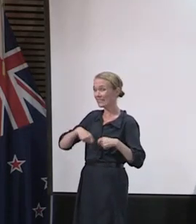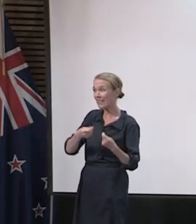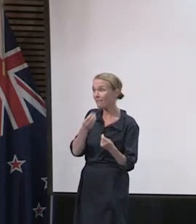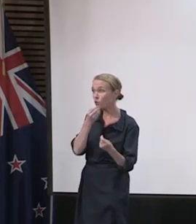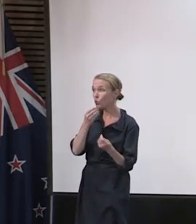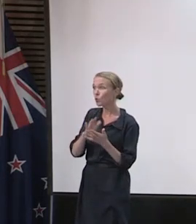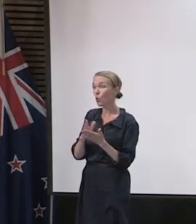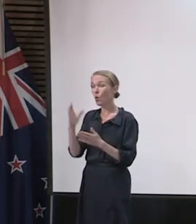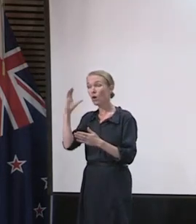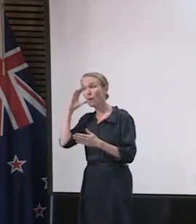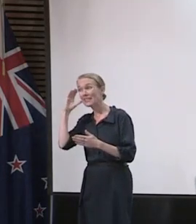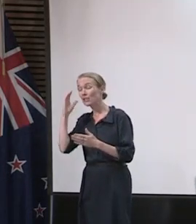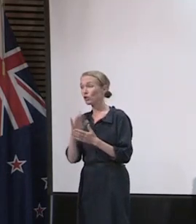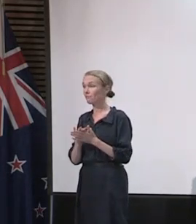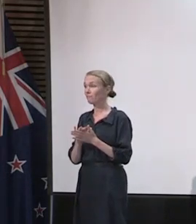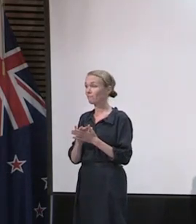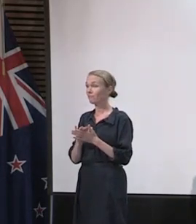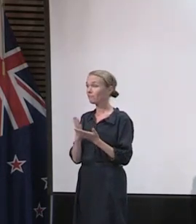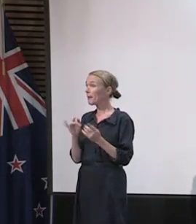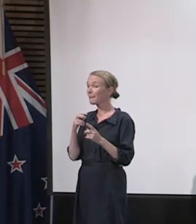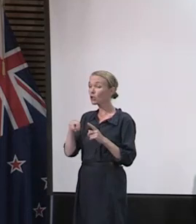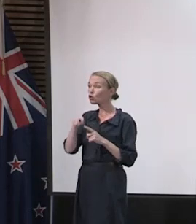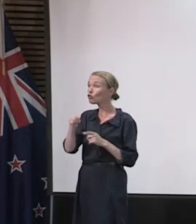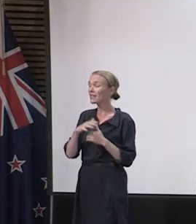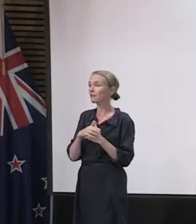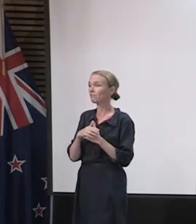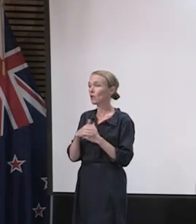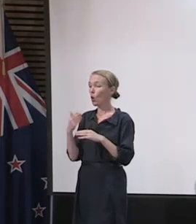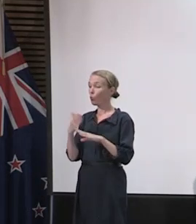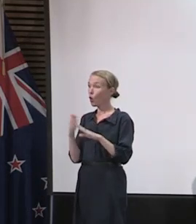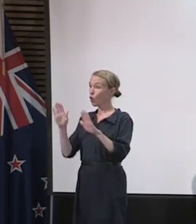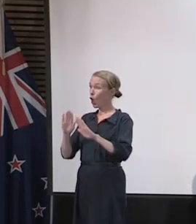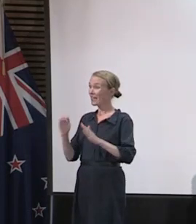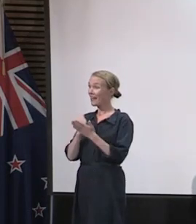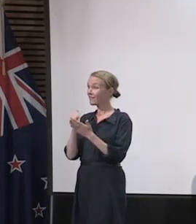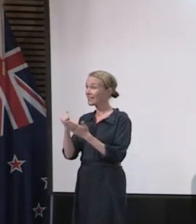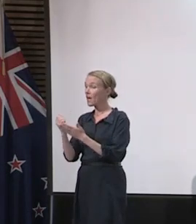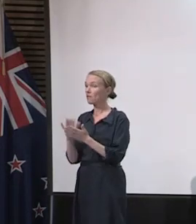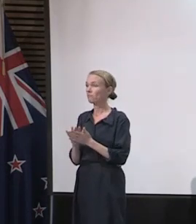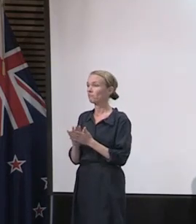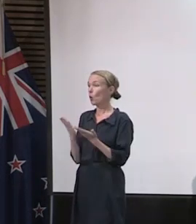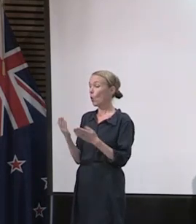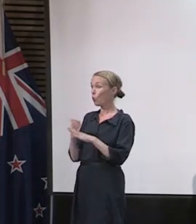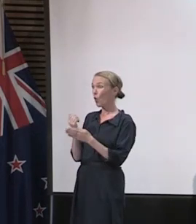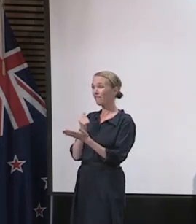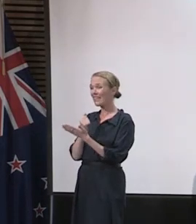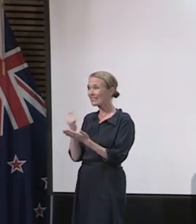alternative arrangements, be it a tourist who may have found themselves here, be it someone on a working holiday